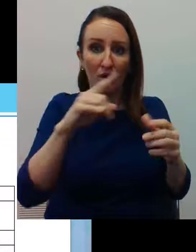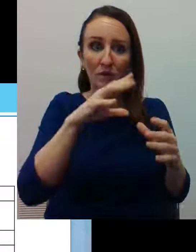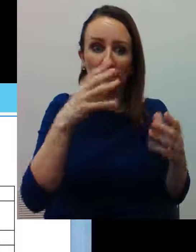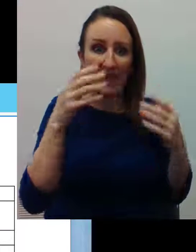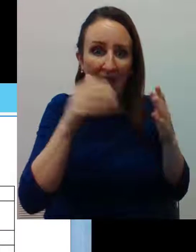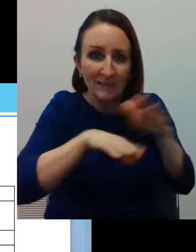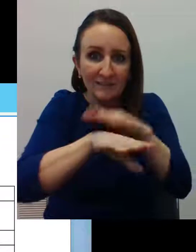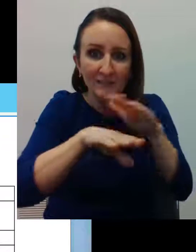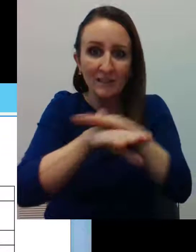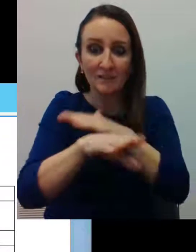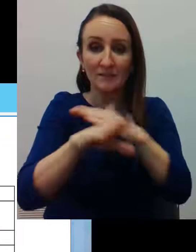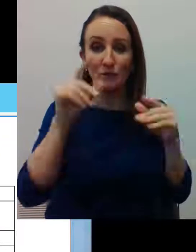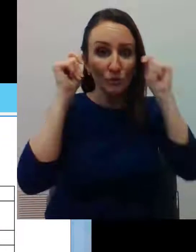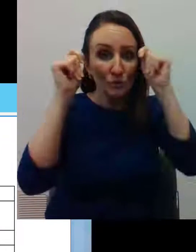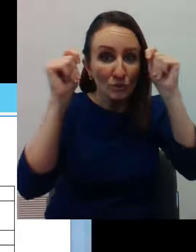Second category is transportation.